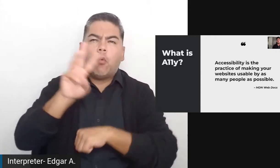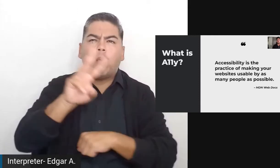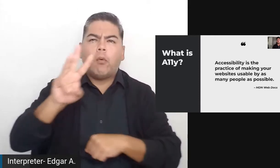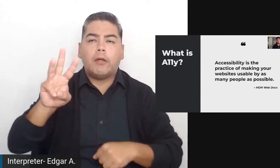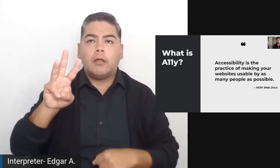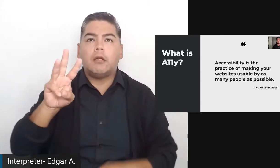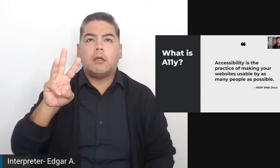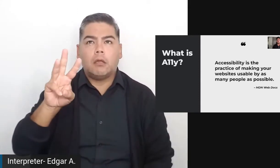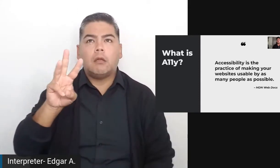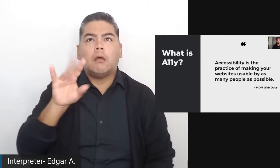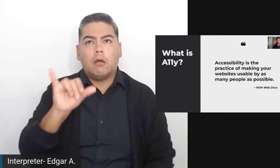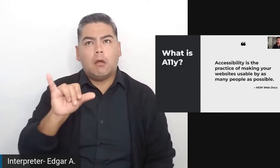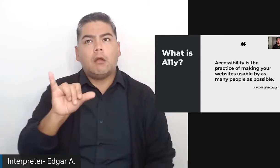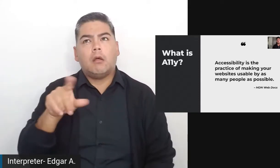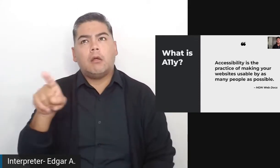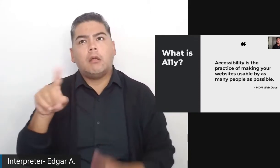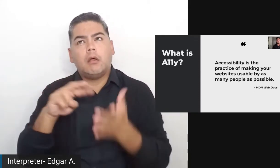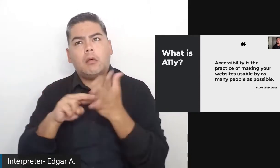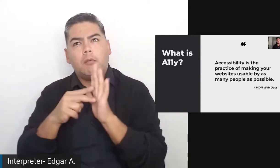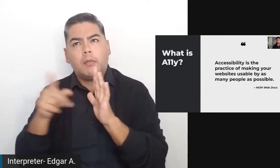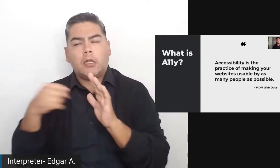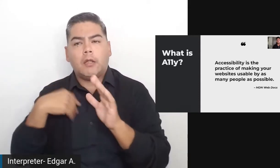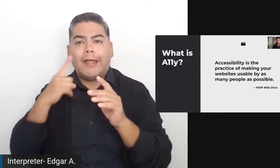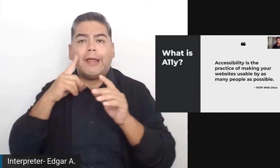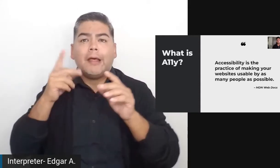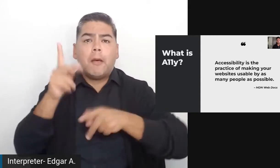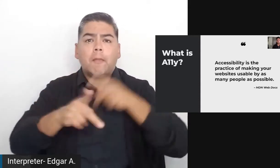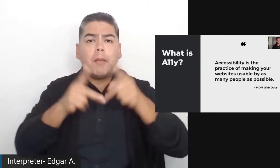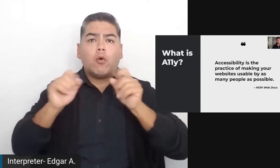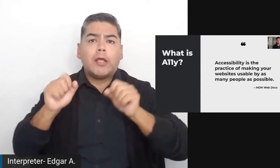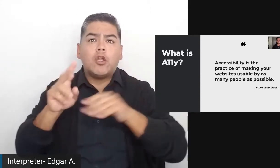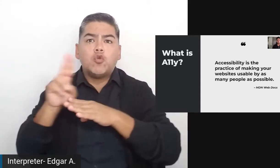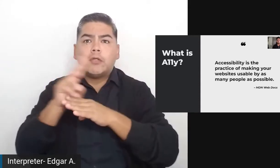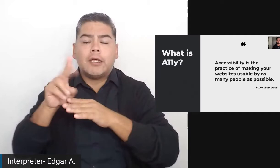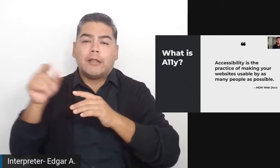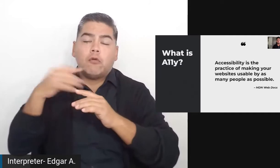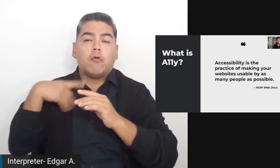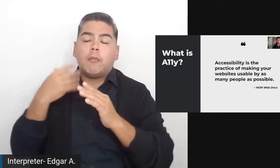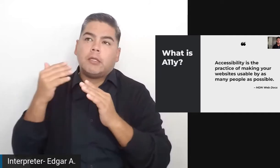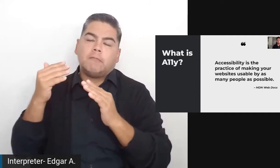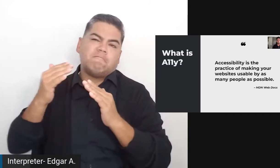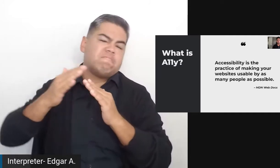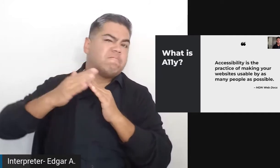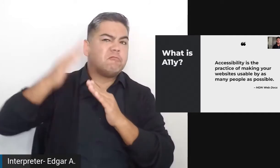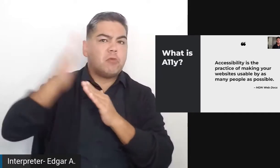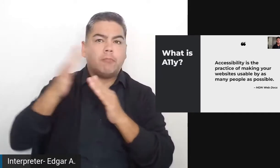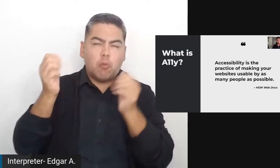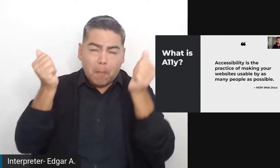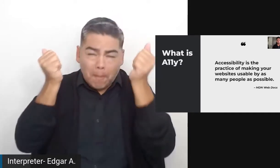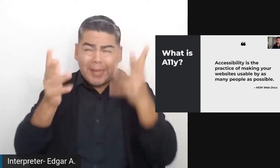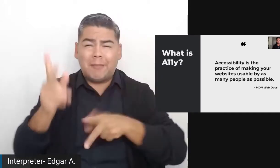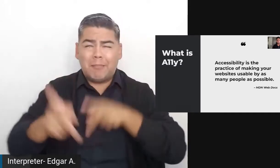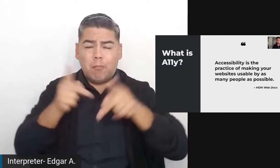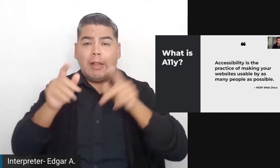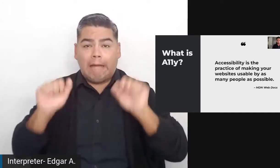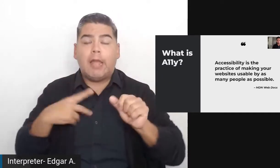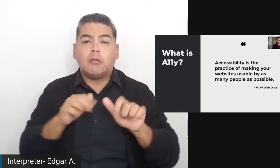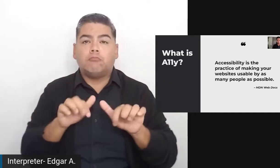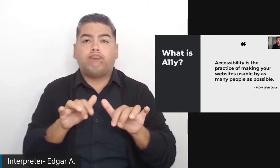that the website usability is going to be optimal, and that it's going to be usable by as many people as possible.